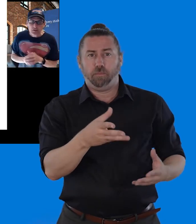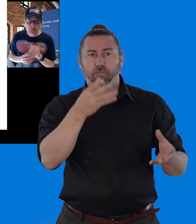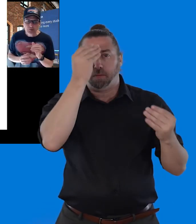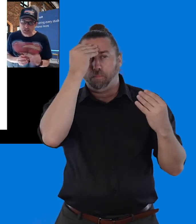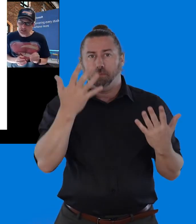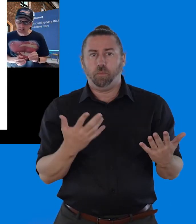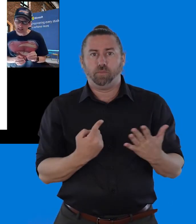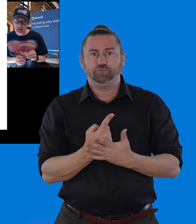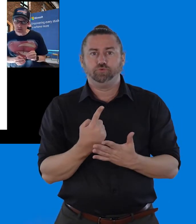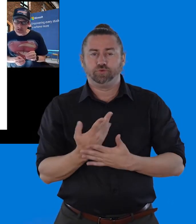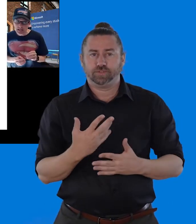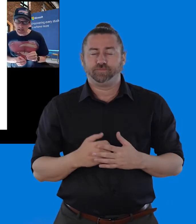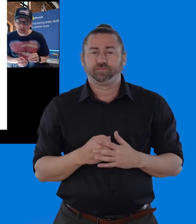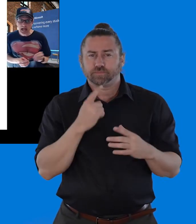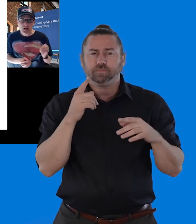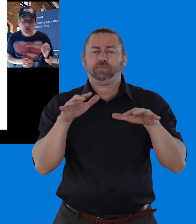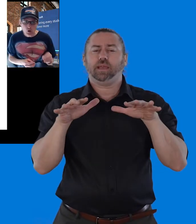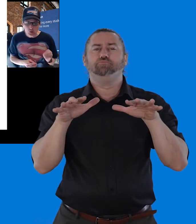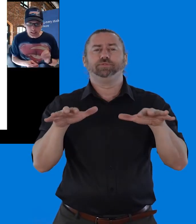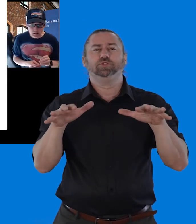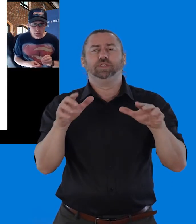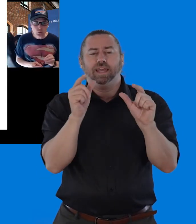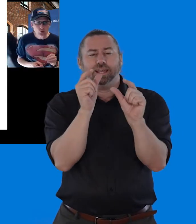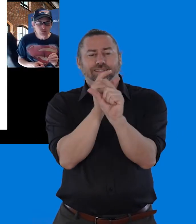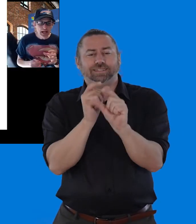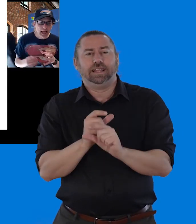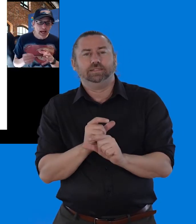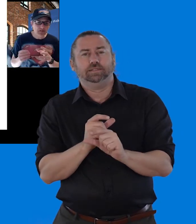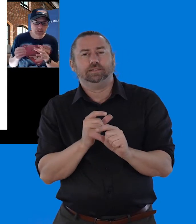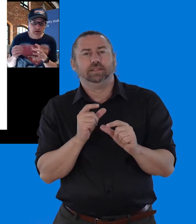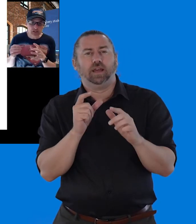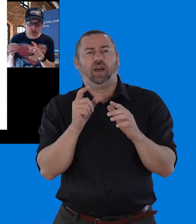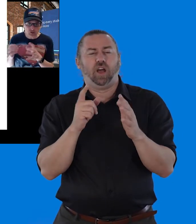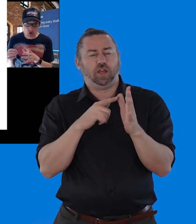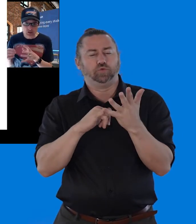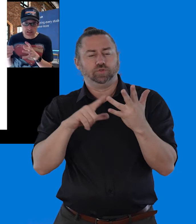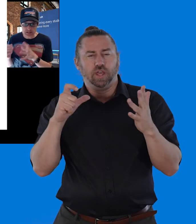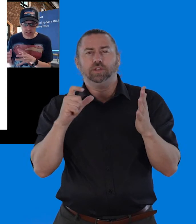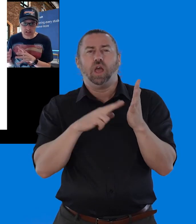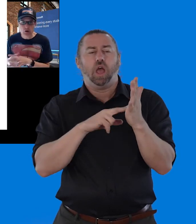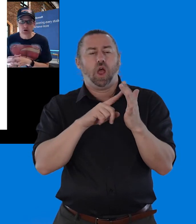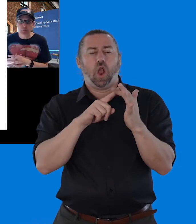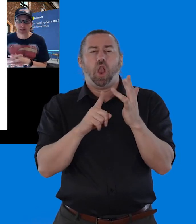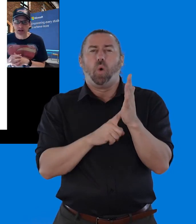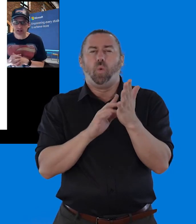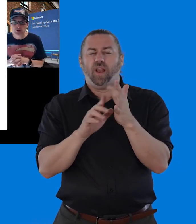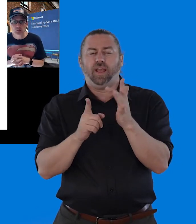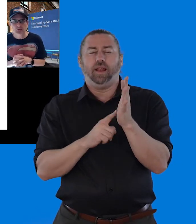Now, the British Dyslexia Association and Knowl Hill, who run a very strong dyslexia program at their school,